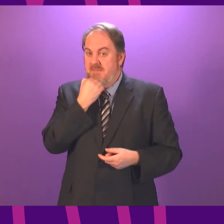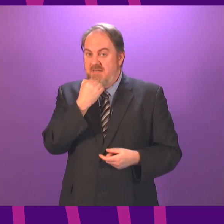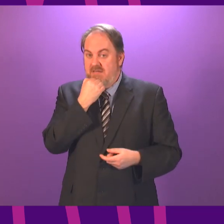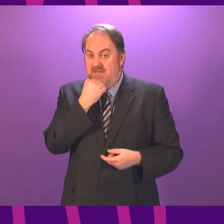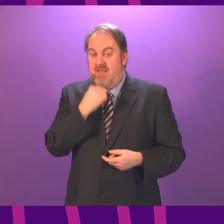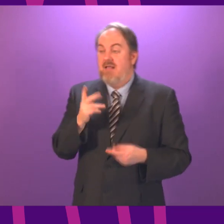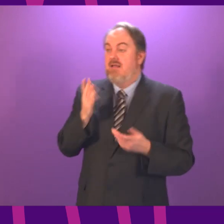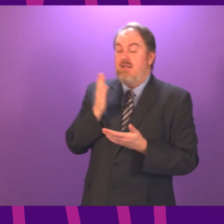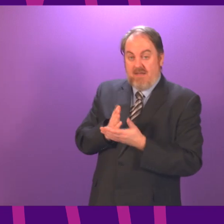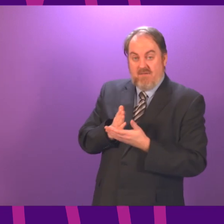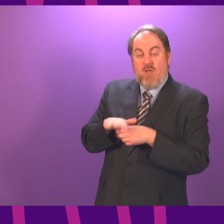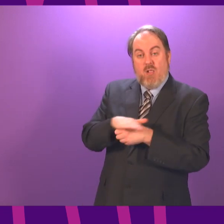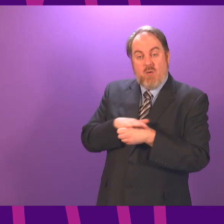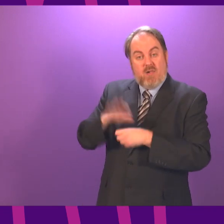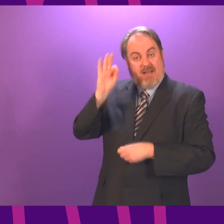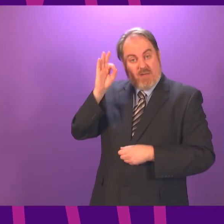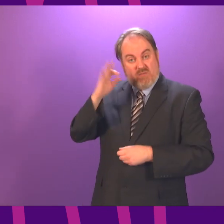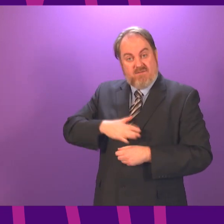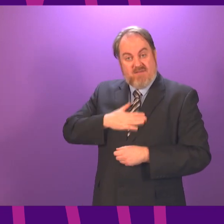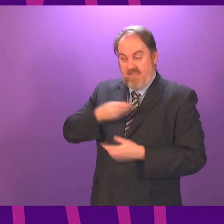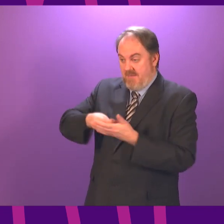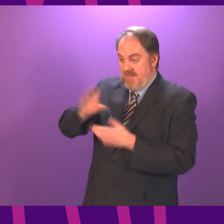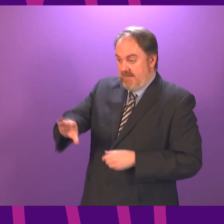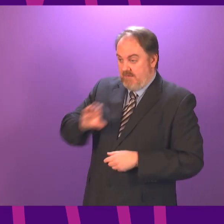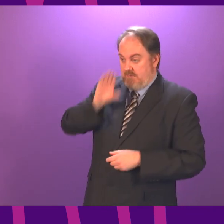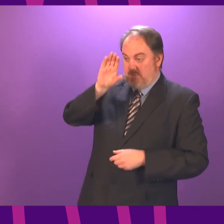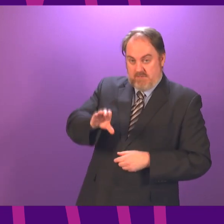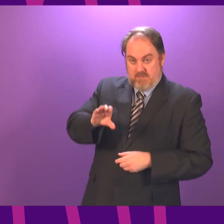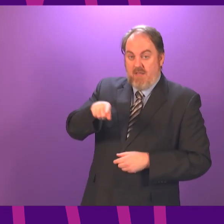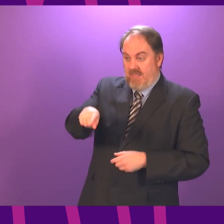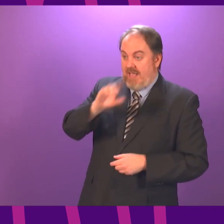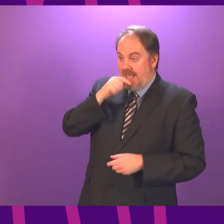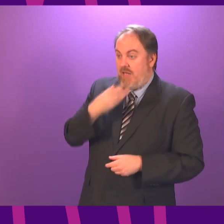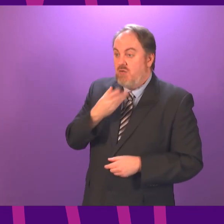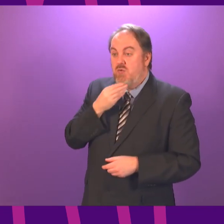if local authorities think that that is the appropriate use of that funding.